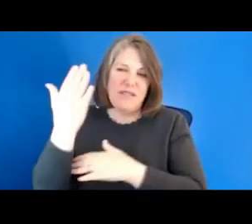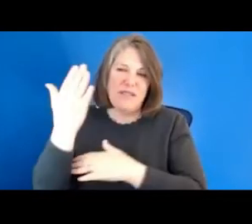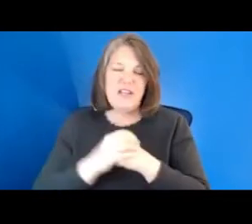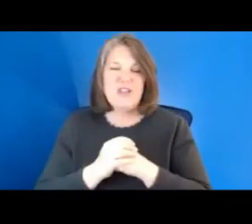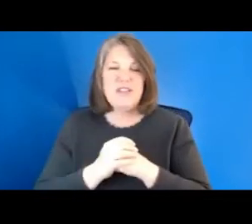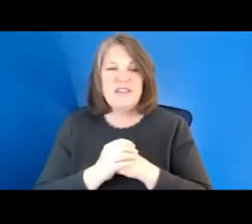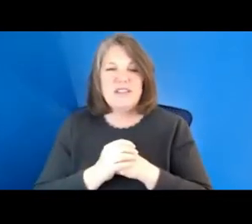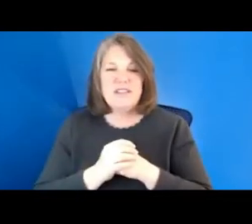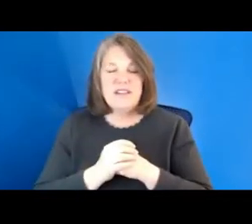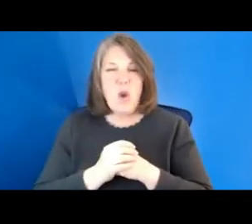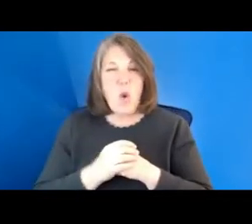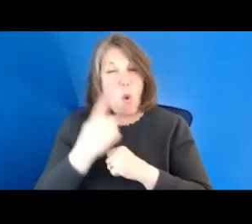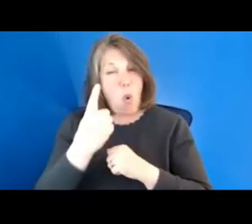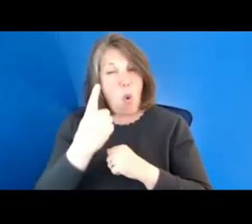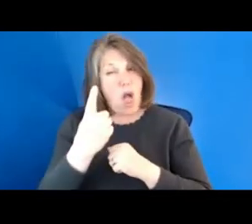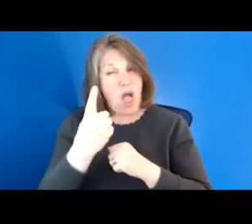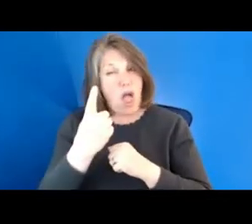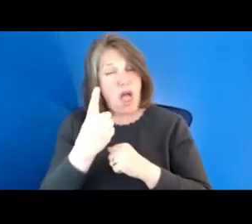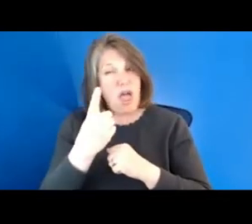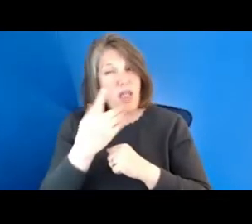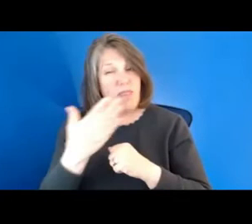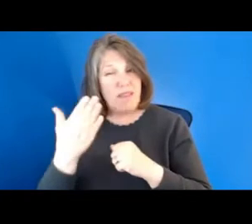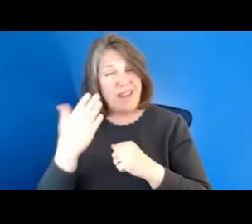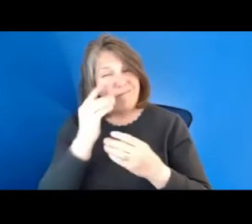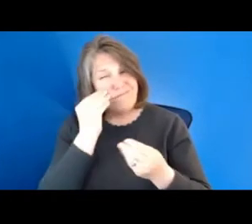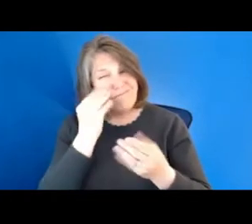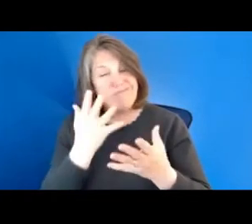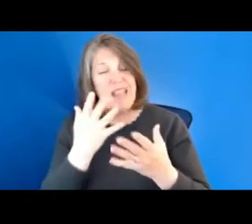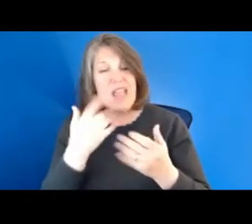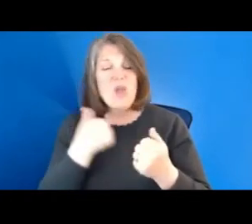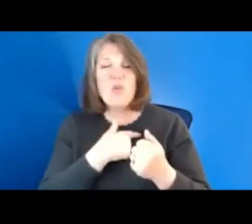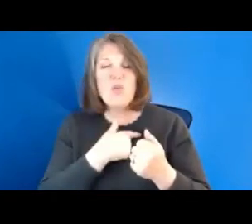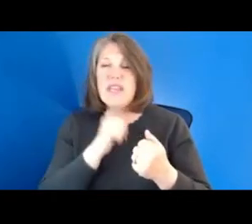one caveat is that we do 17:16:24 not have real-time collaboration